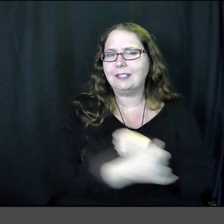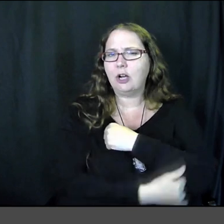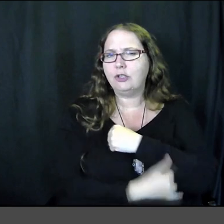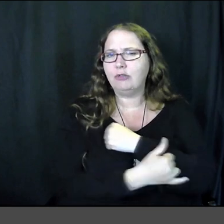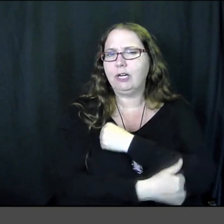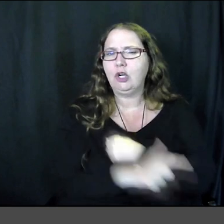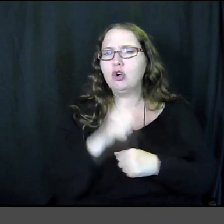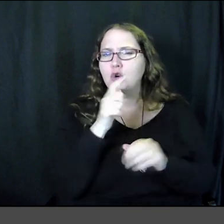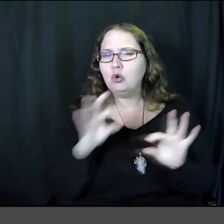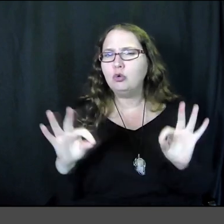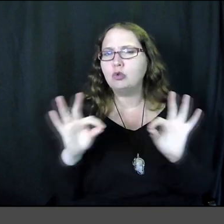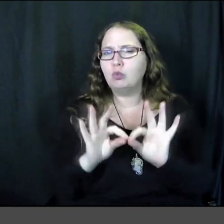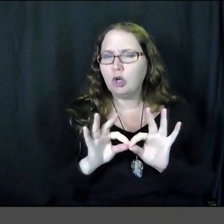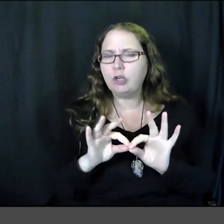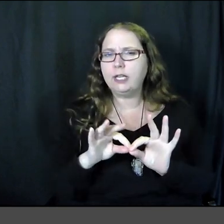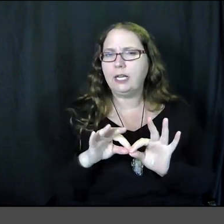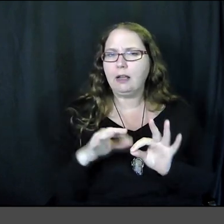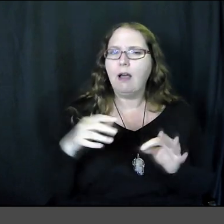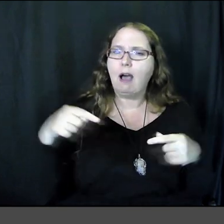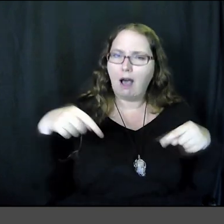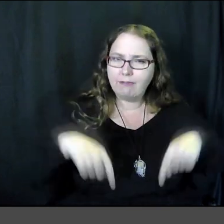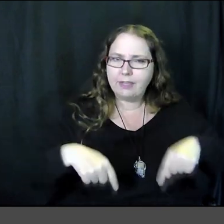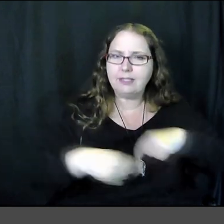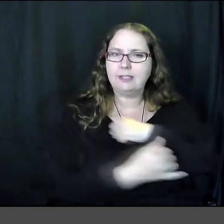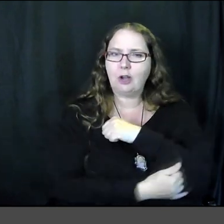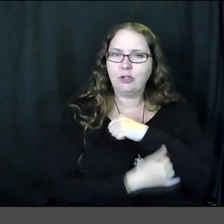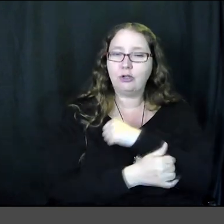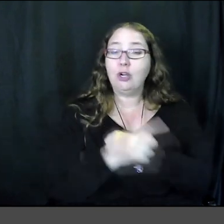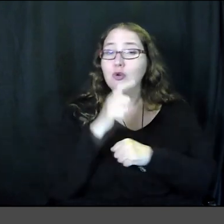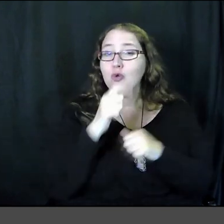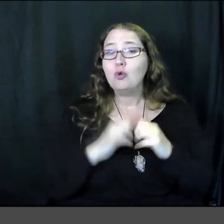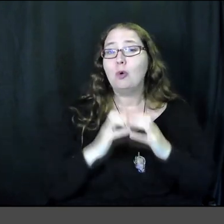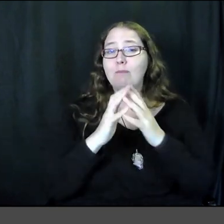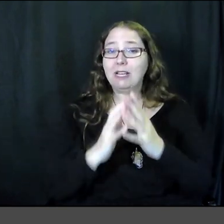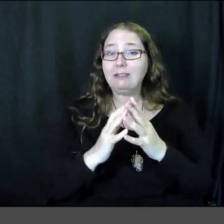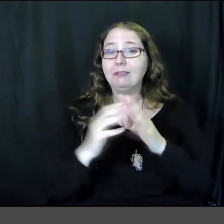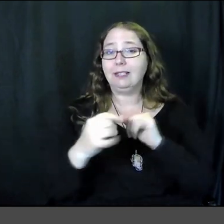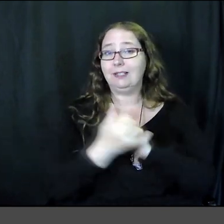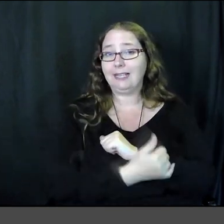WHO BUILT THIS NATION? IF YOU ERASE THAT HISTORY, THEN YOU COME UP WITH A VERY FLAT